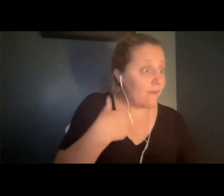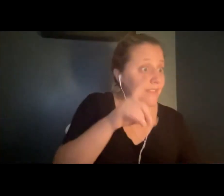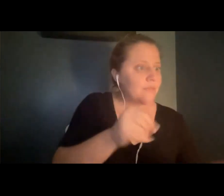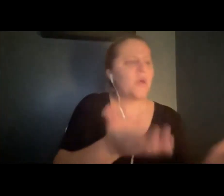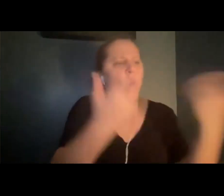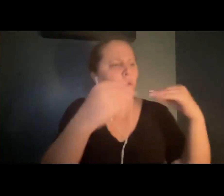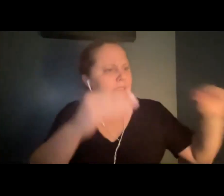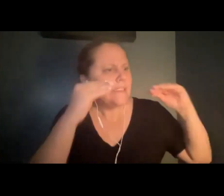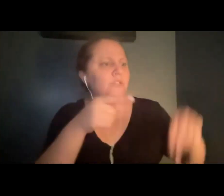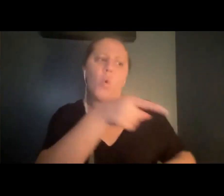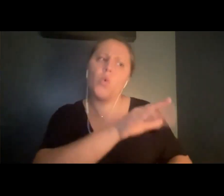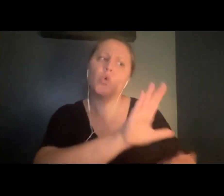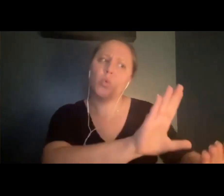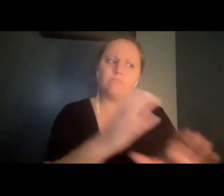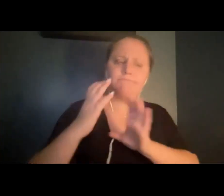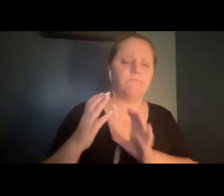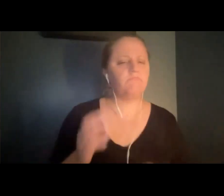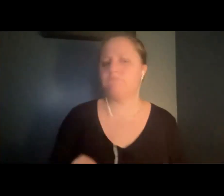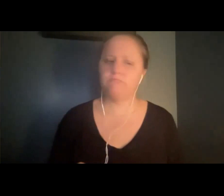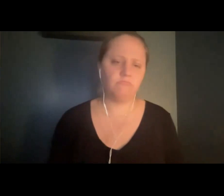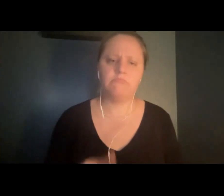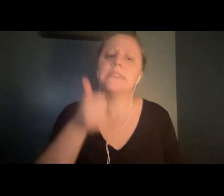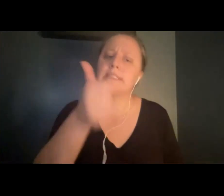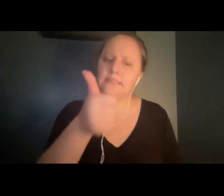them be the one to have to educate you, is trying to do that on your own.